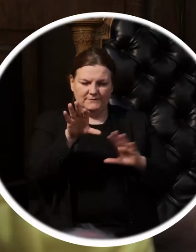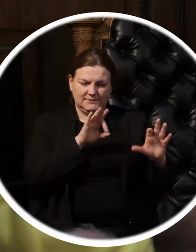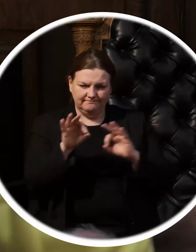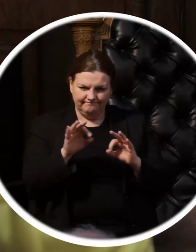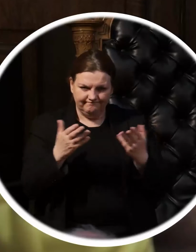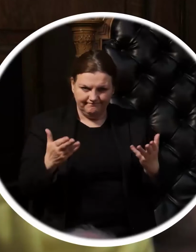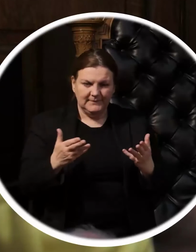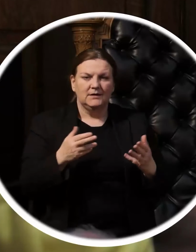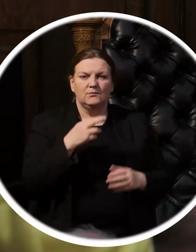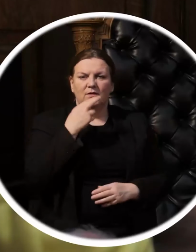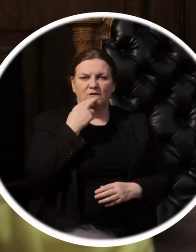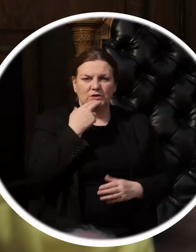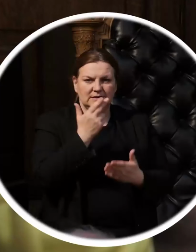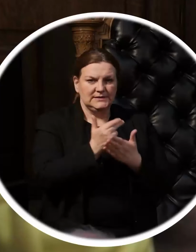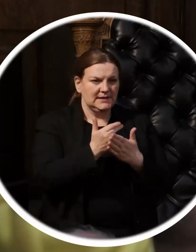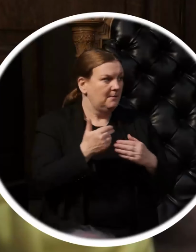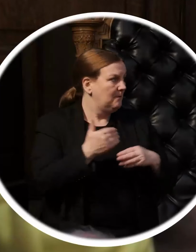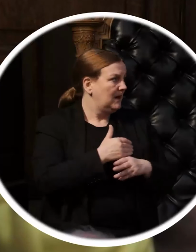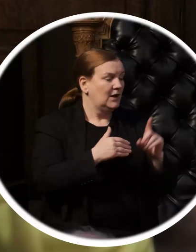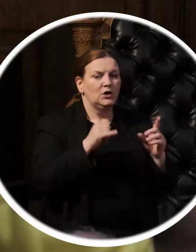He preferred a design by John Skipton Mulvany,